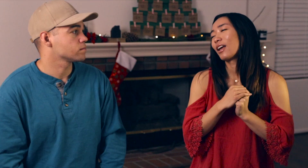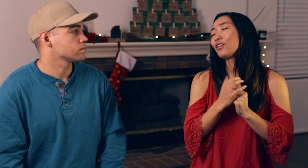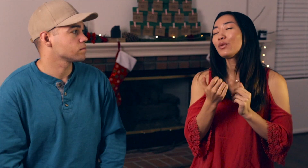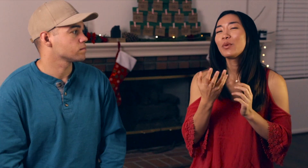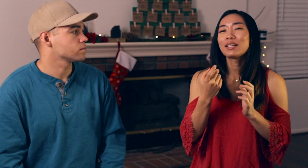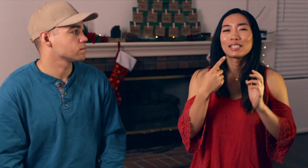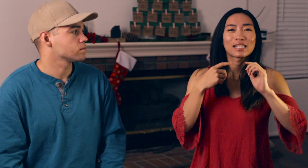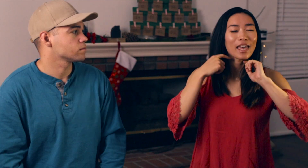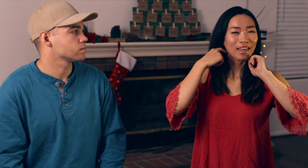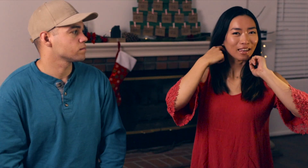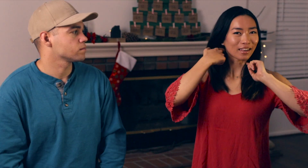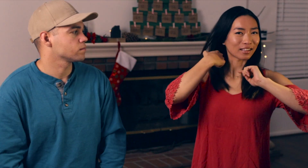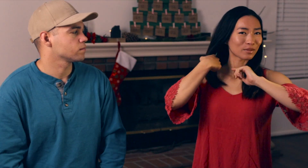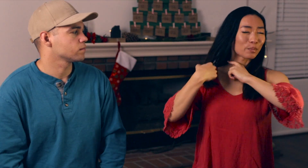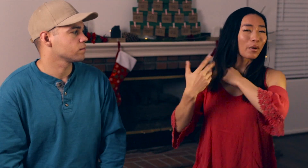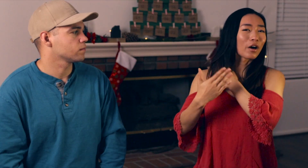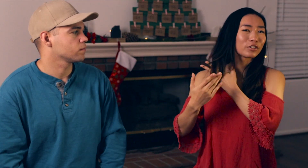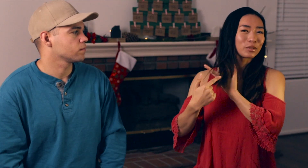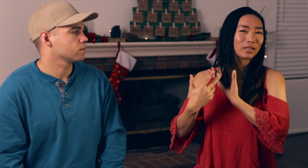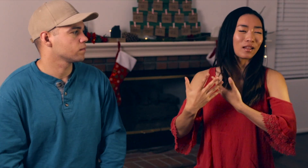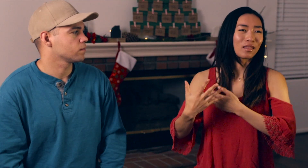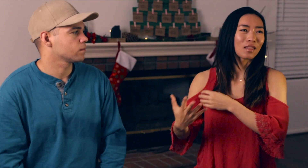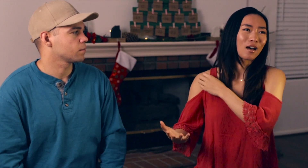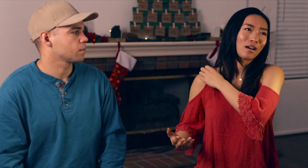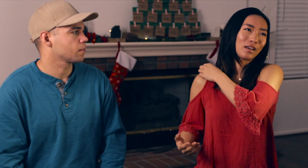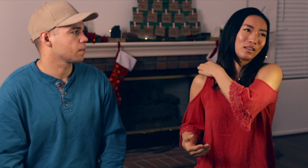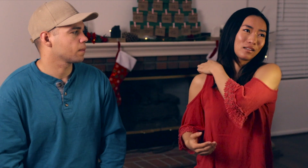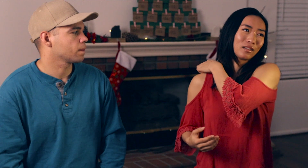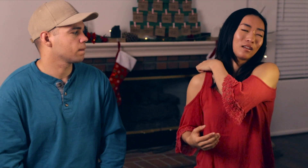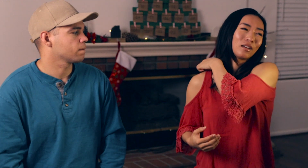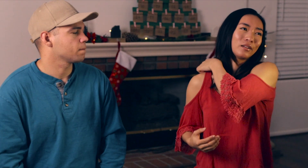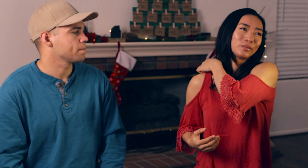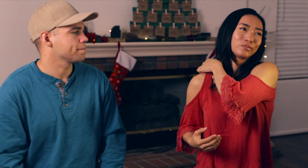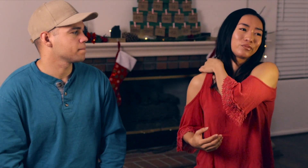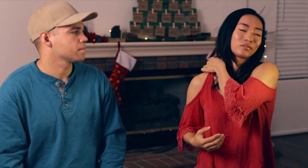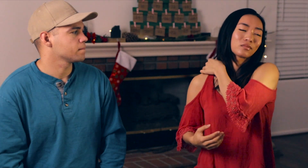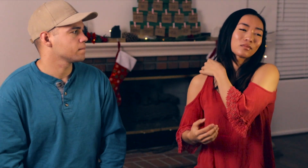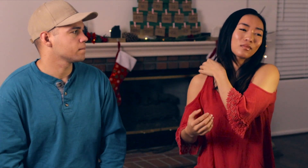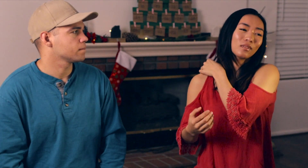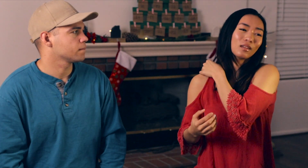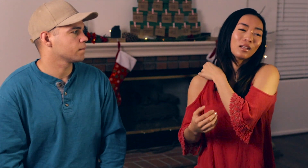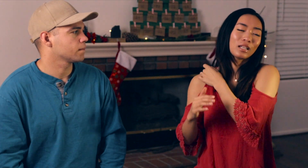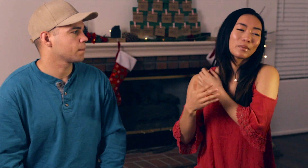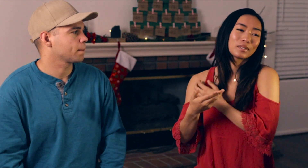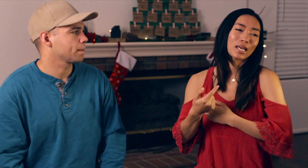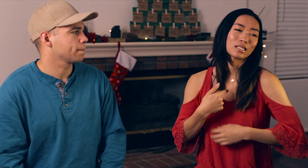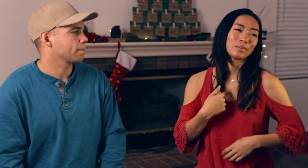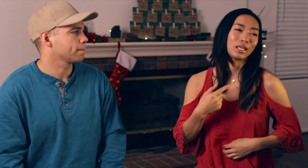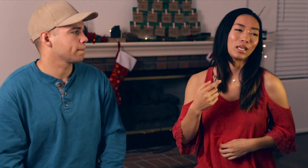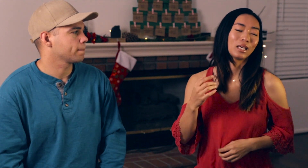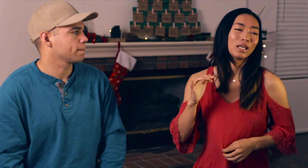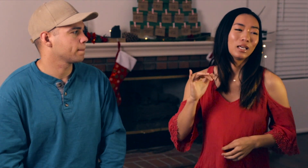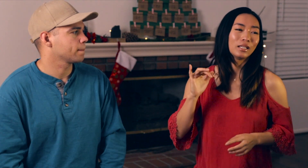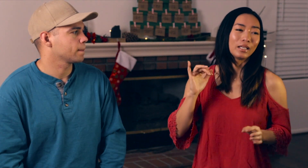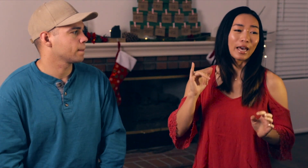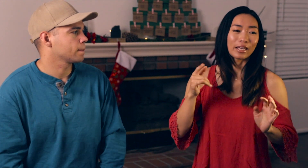I don't want to say it it bothers me a lot. It upsets me that